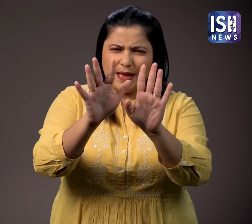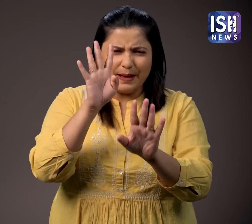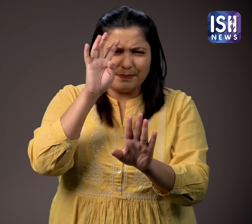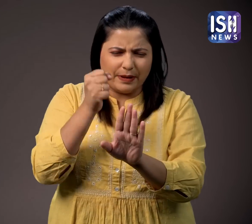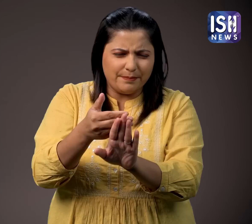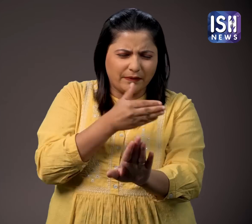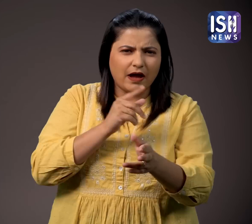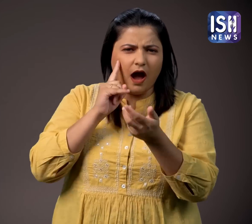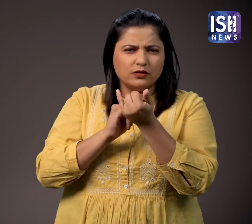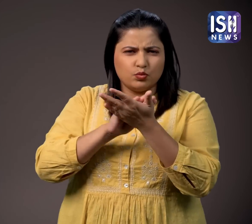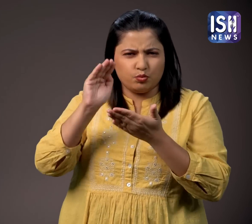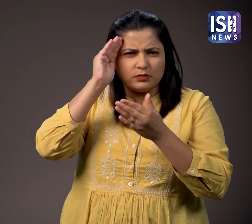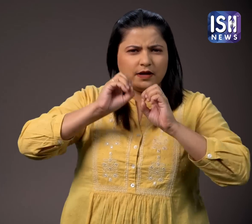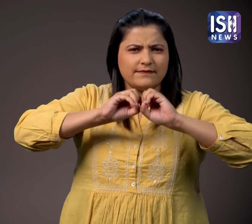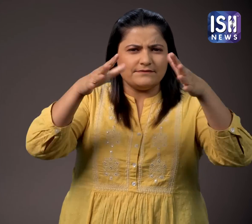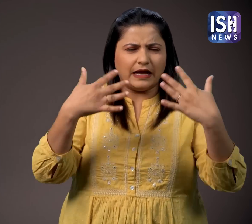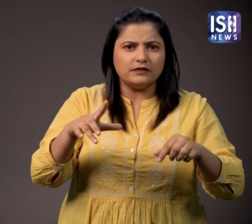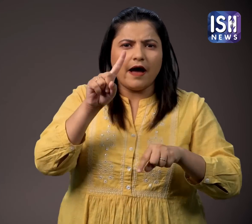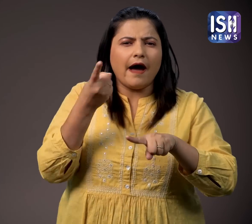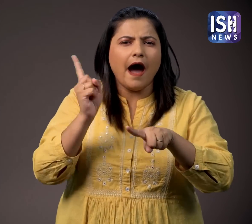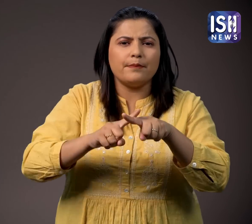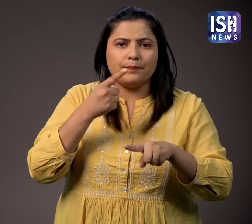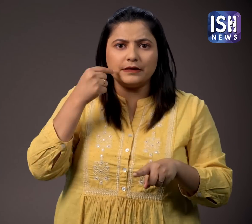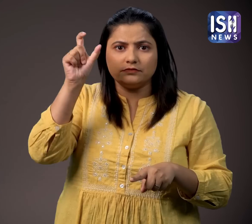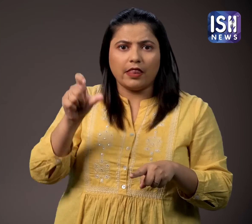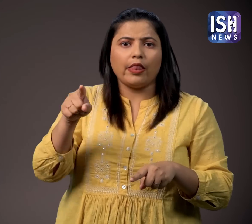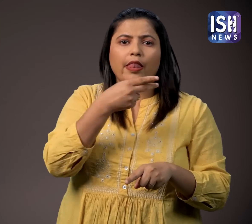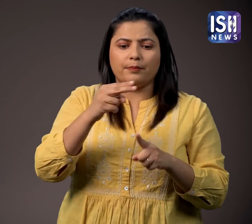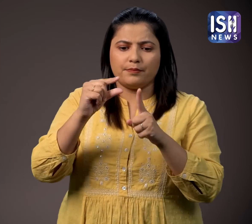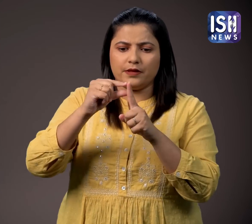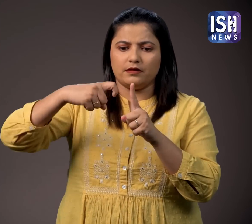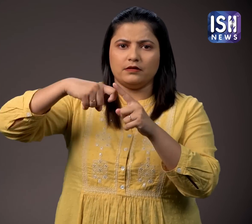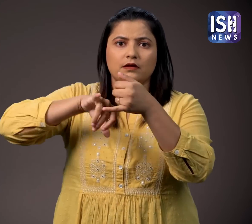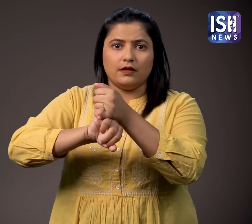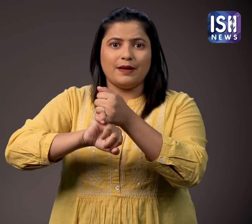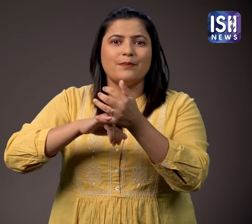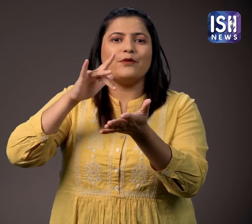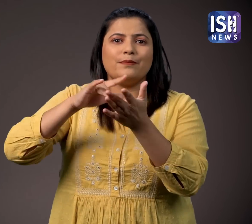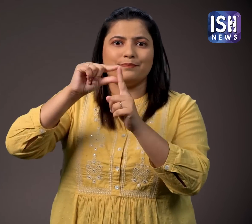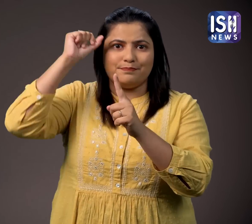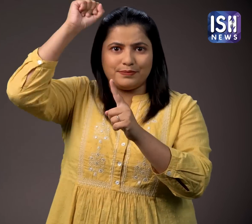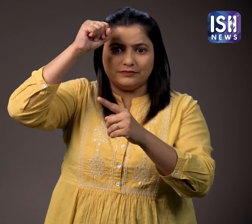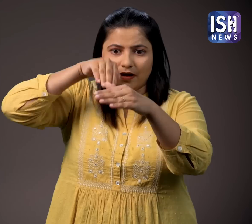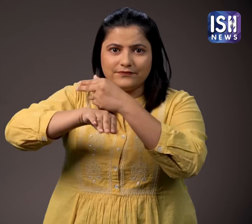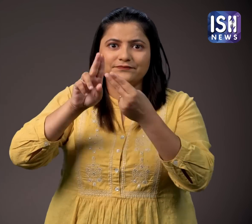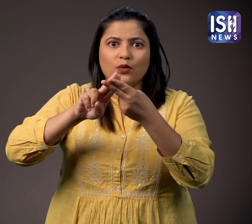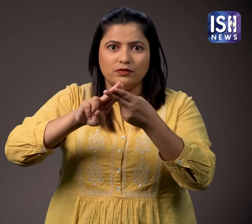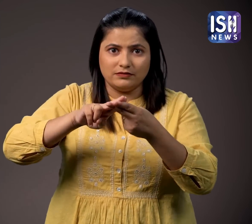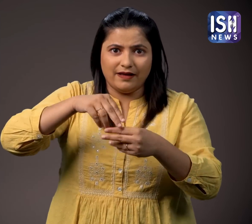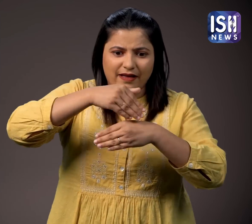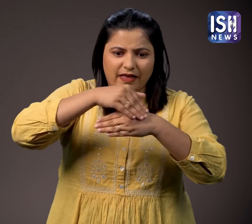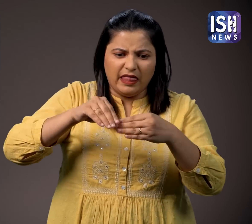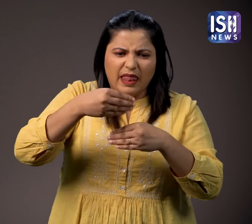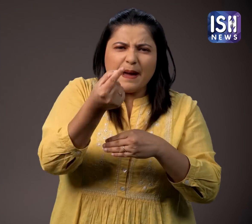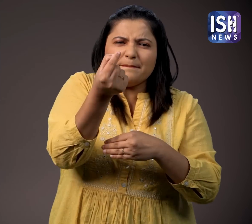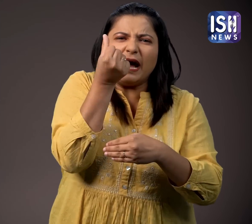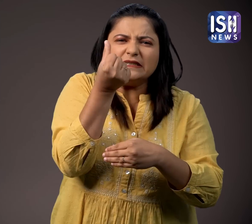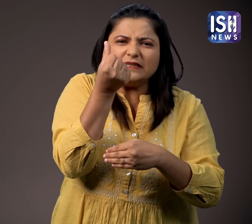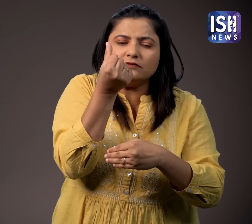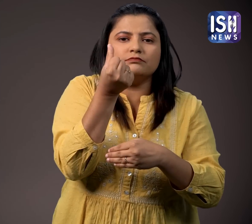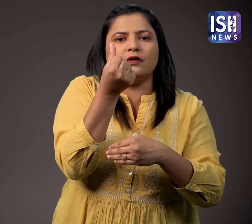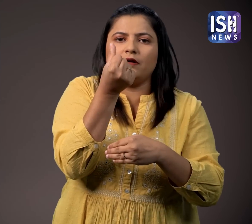Remember ISH News had released a video about PK Singh, a BSF jawan, accidentally crossed the border near Firozpur, Punjab,